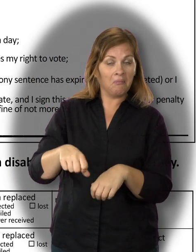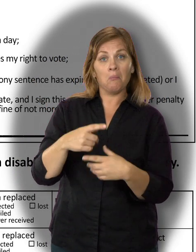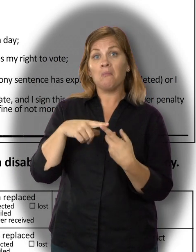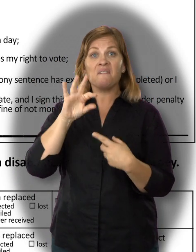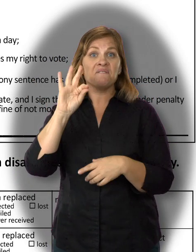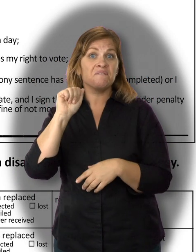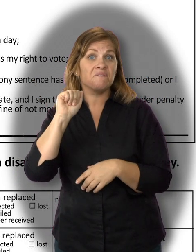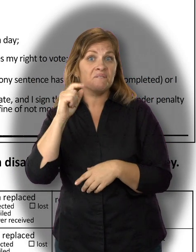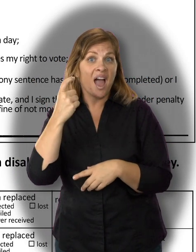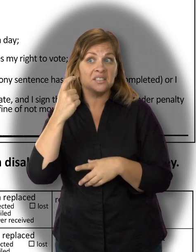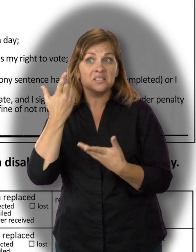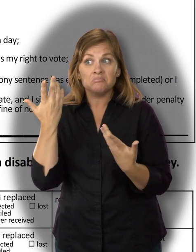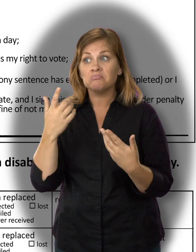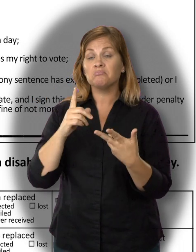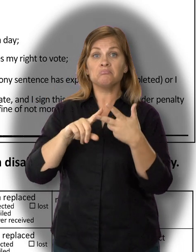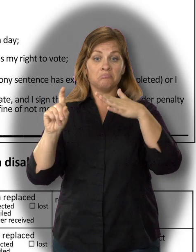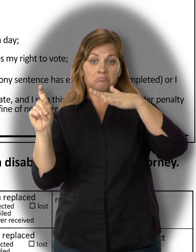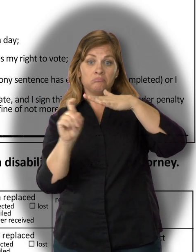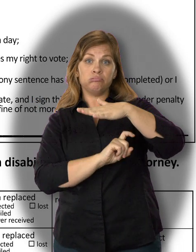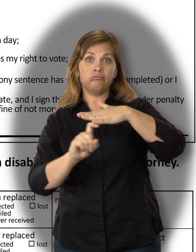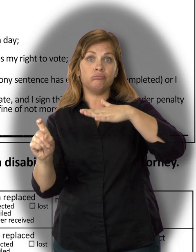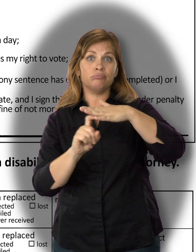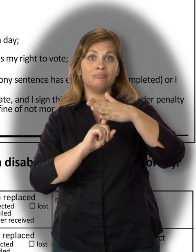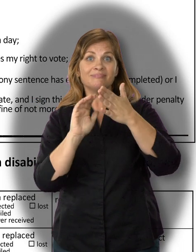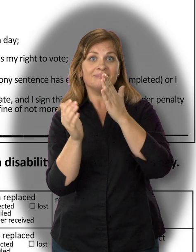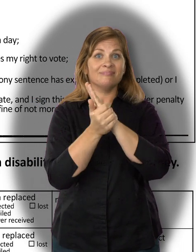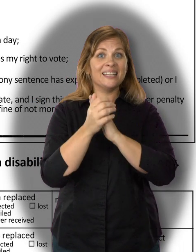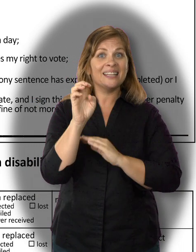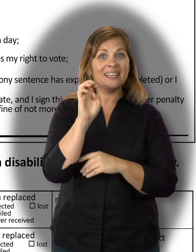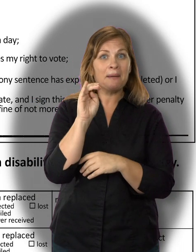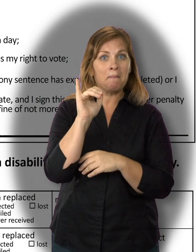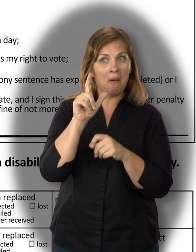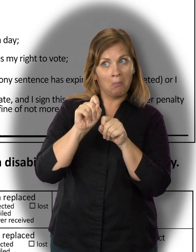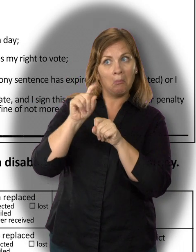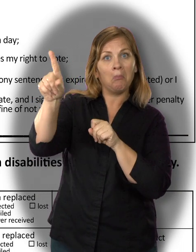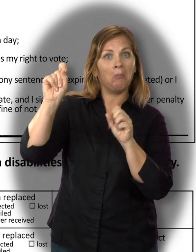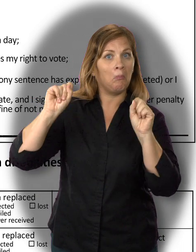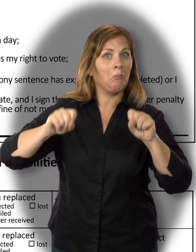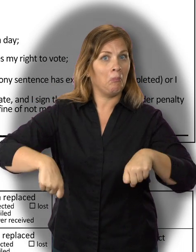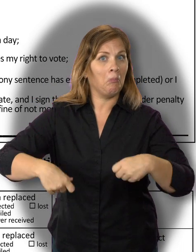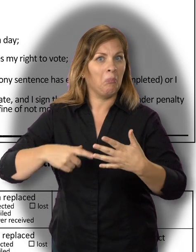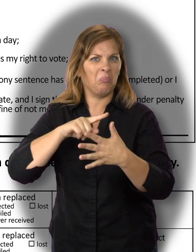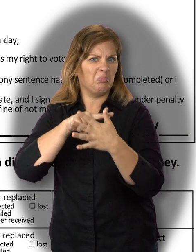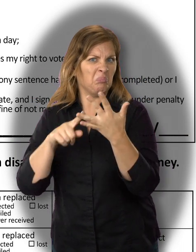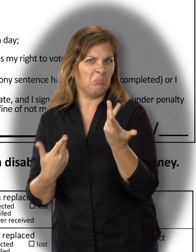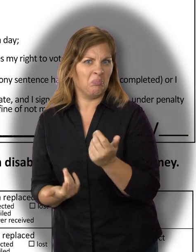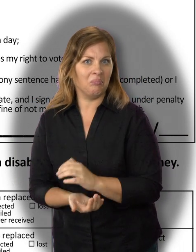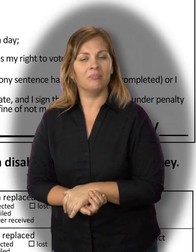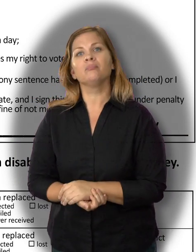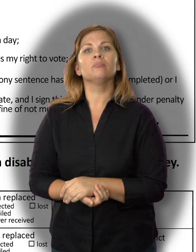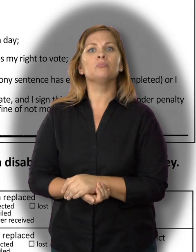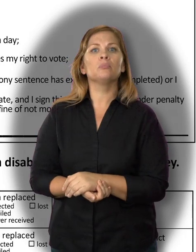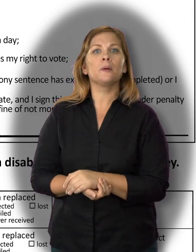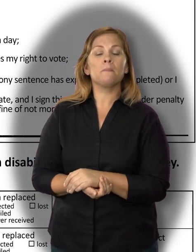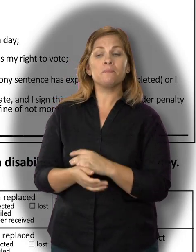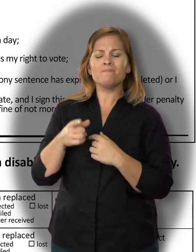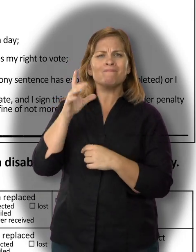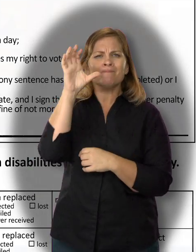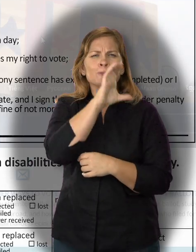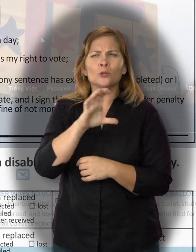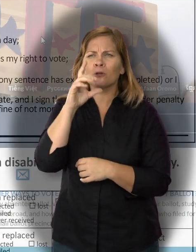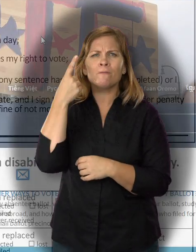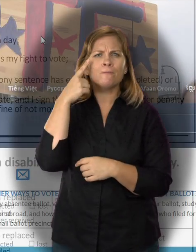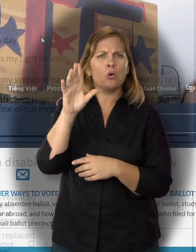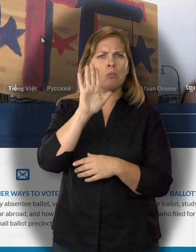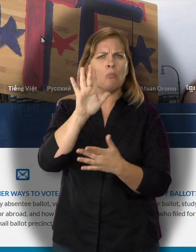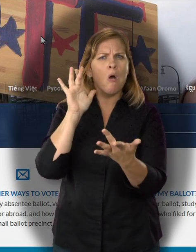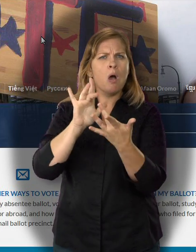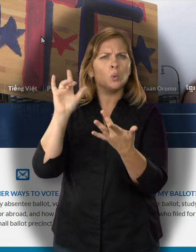or by scanning it in and attaching it to an email.